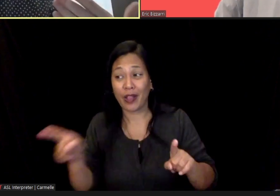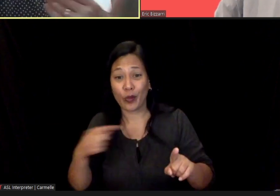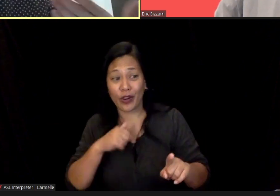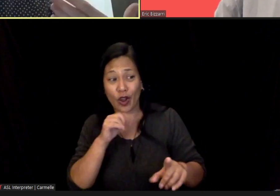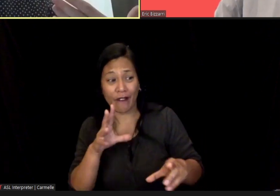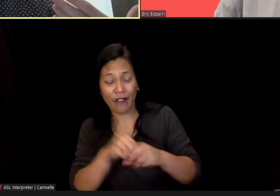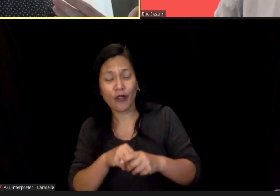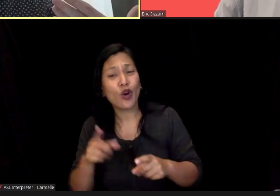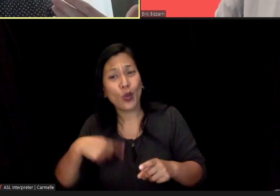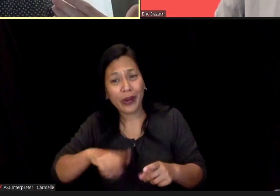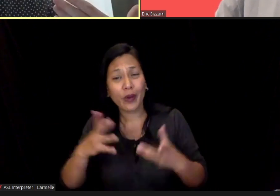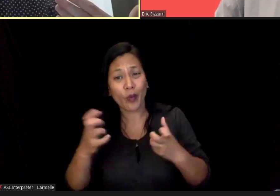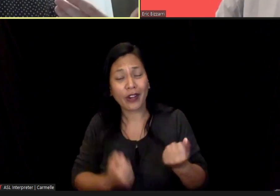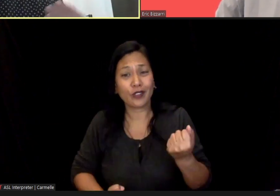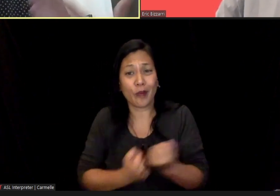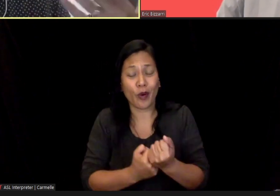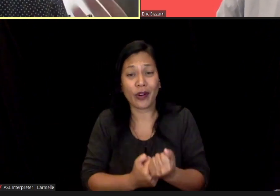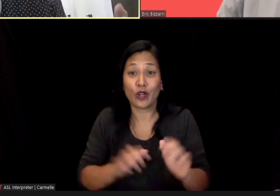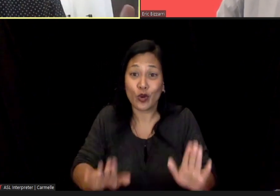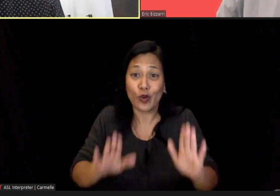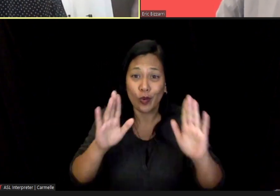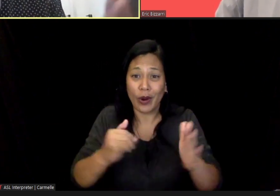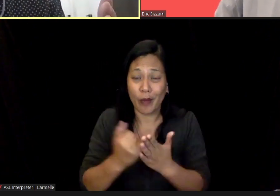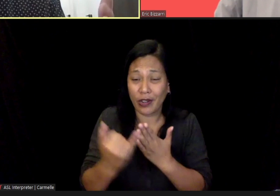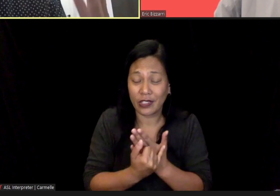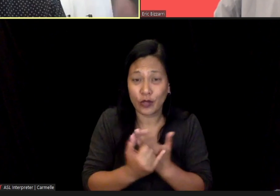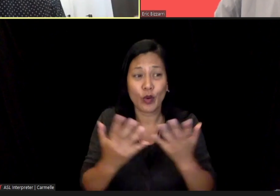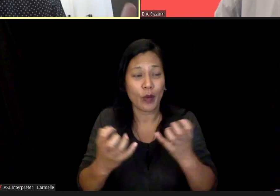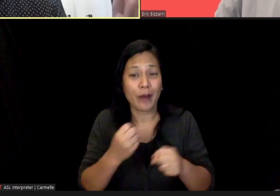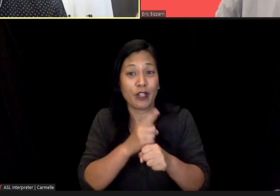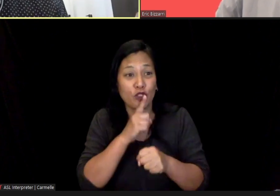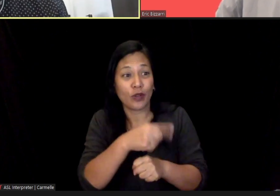Like we want to be the mechanism of, you know, to help that project see the light of day.